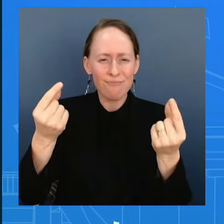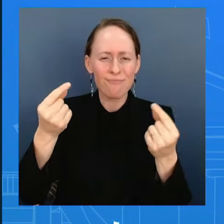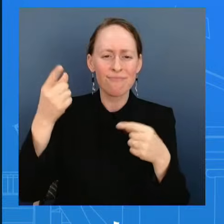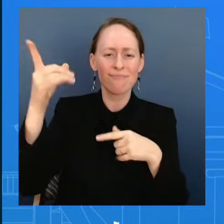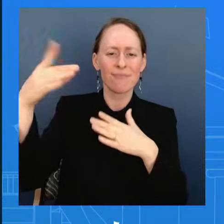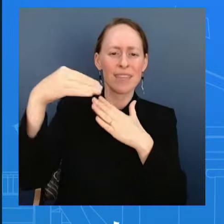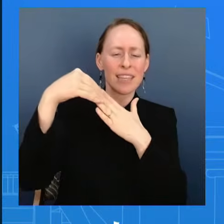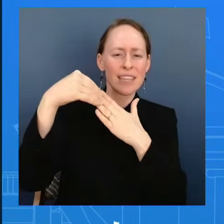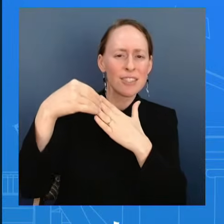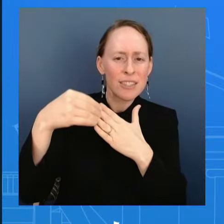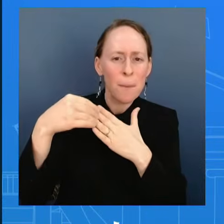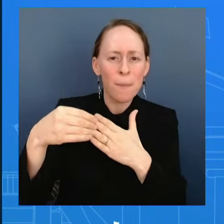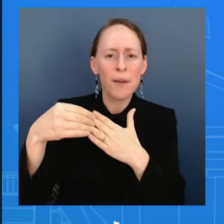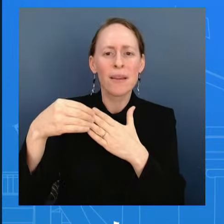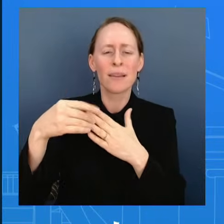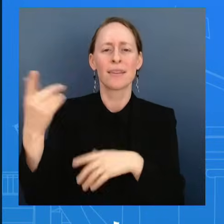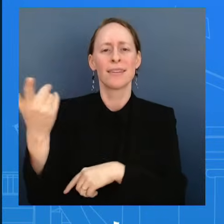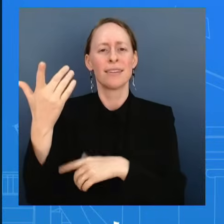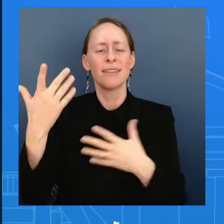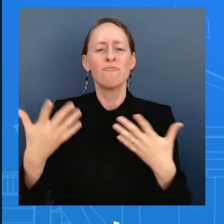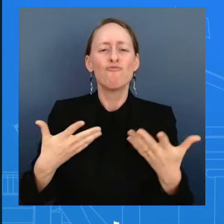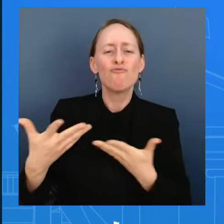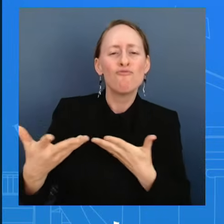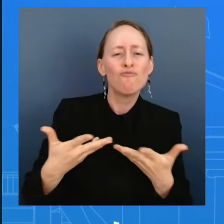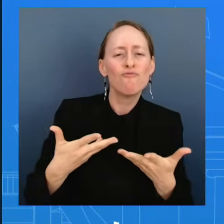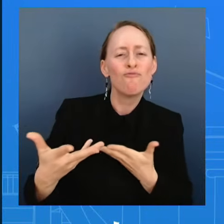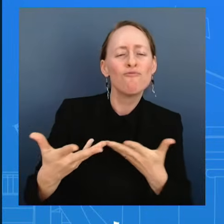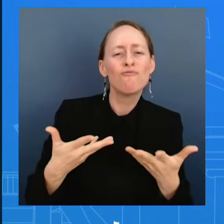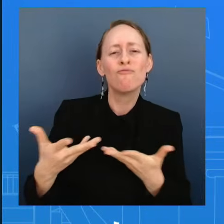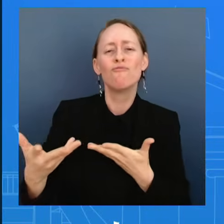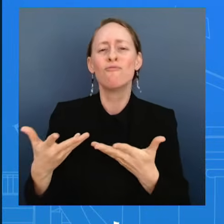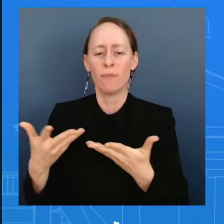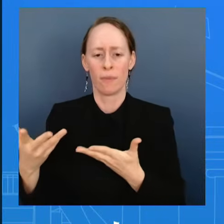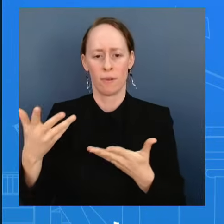what's happening both here and around the world. That's something that they -- they're going to do.